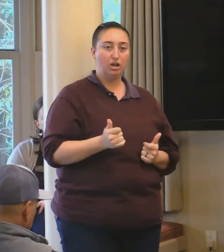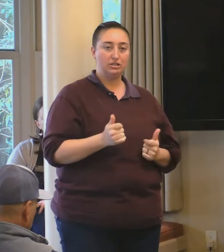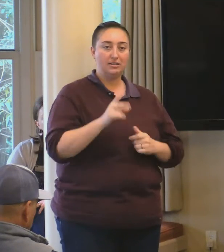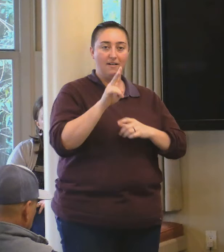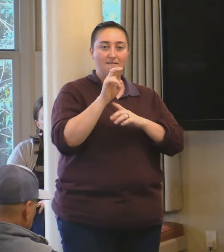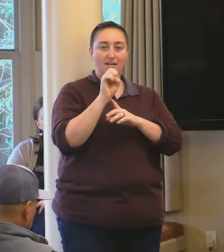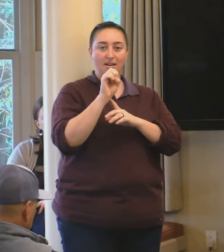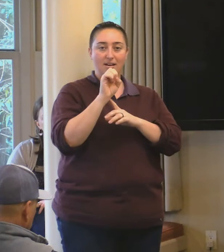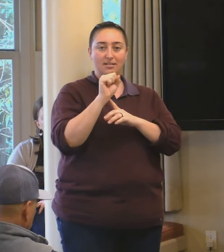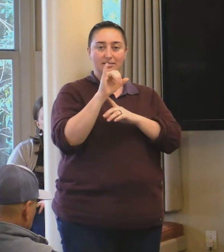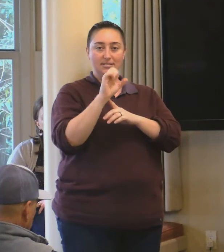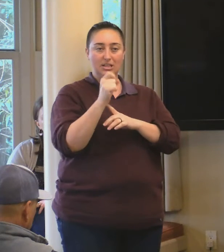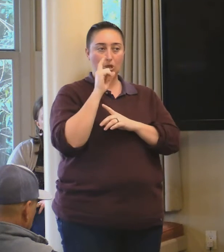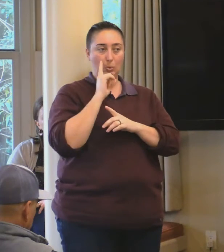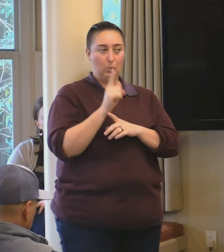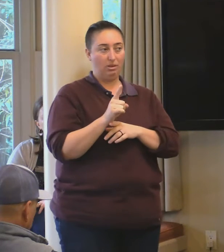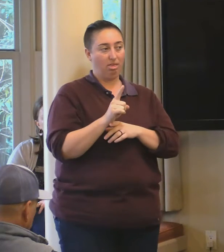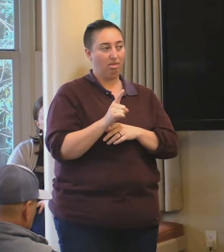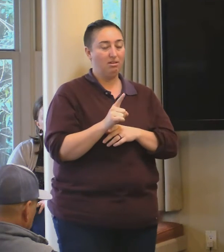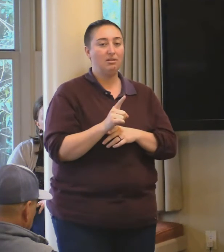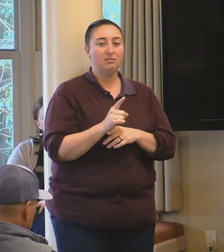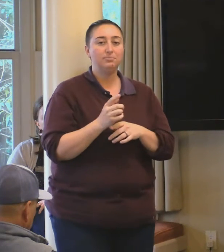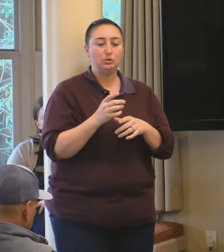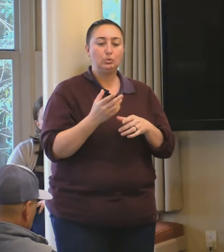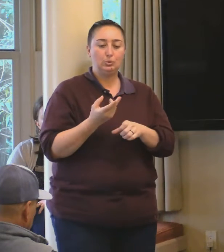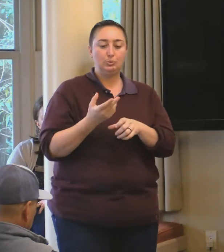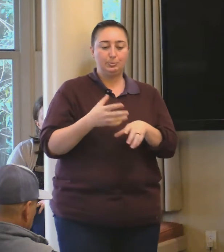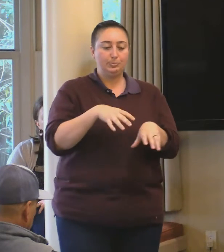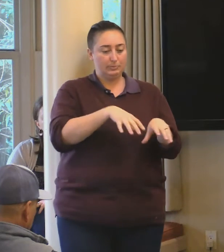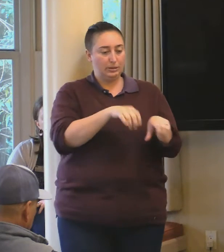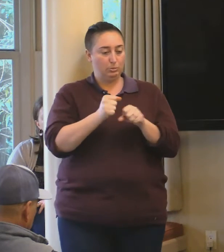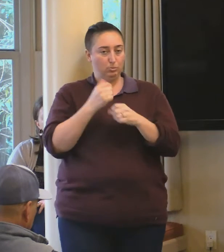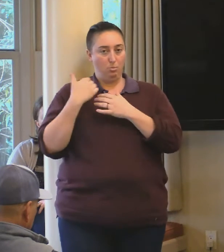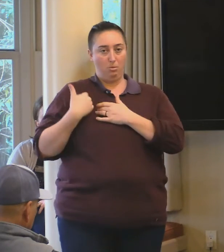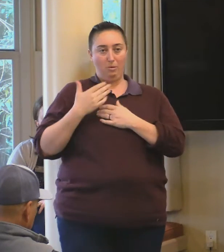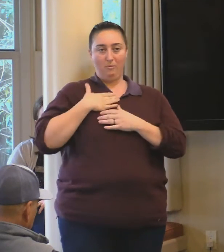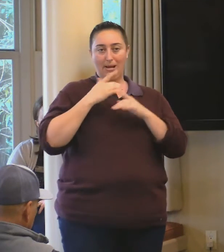plate because of later-in-life hearing loss. Vessi will take away my dependency on my family to hear timers or the doorbell.